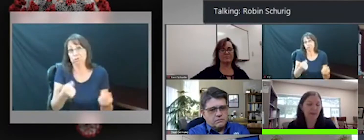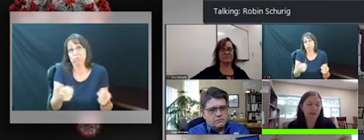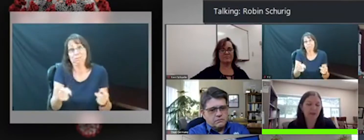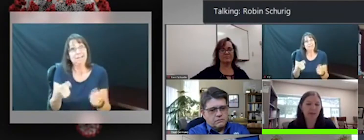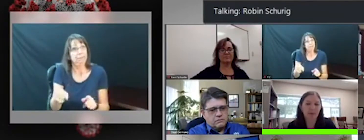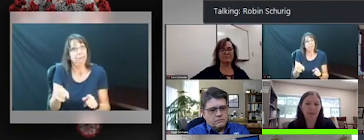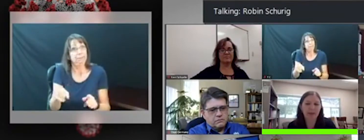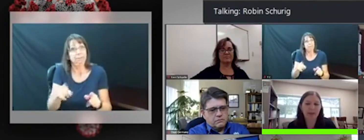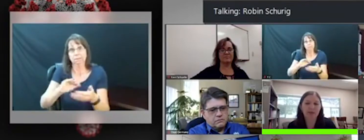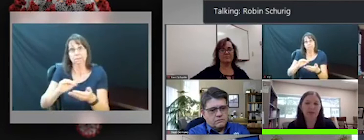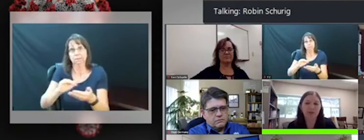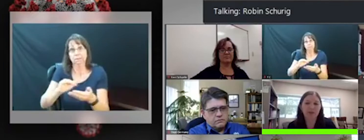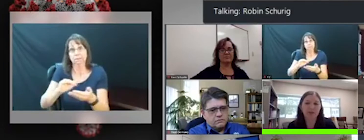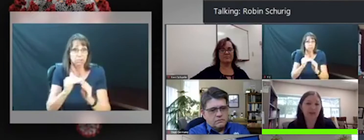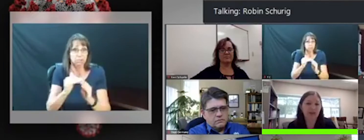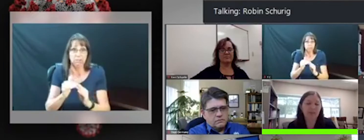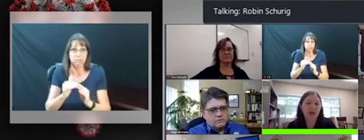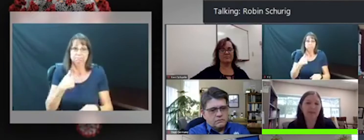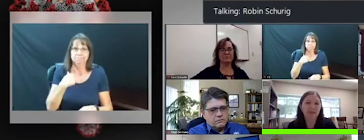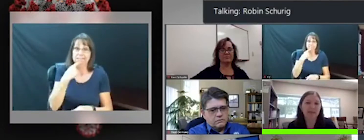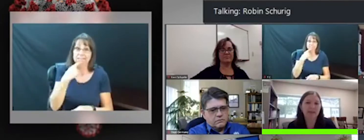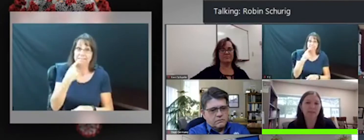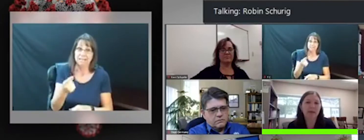as I mentioned that the board meeting yesterday, the intention behind the system